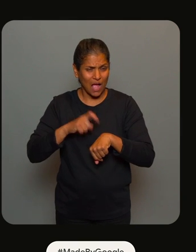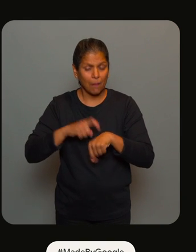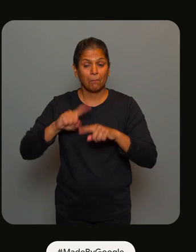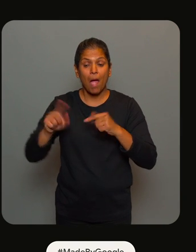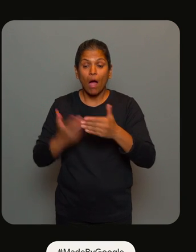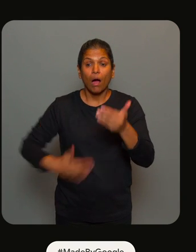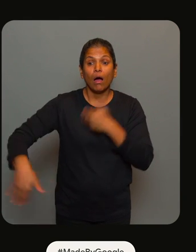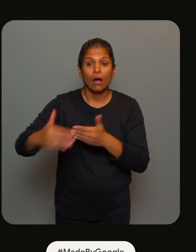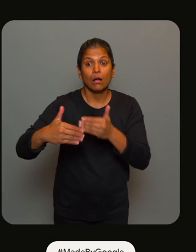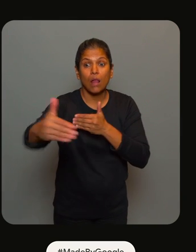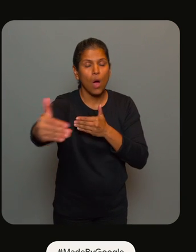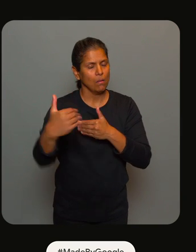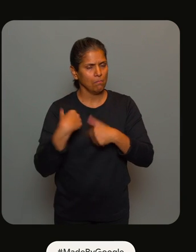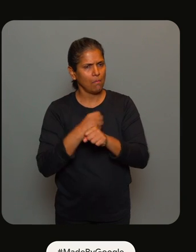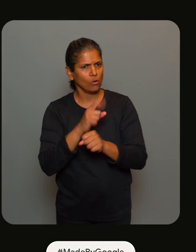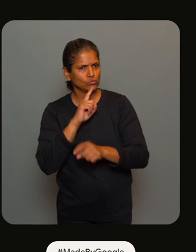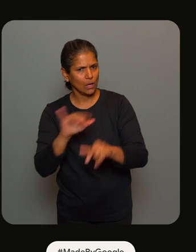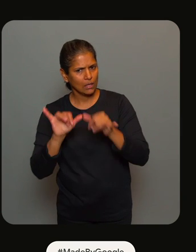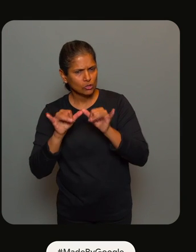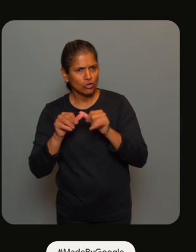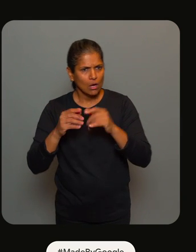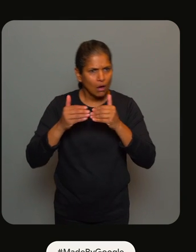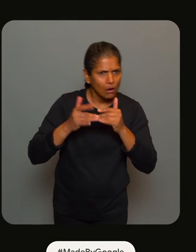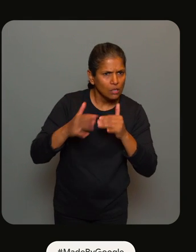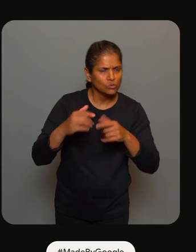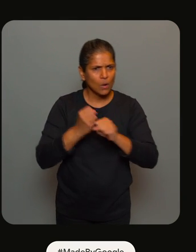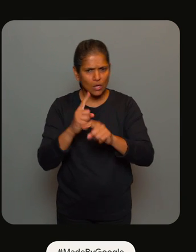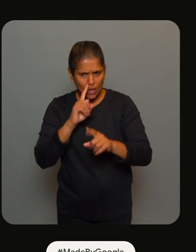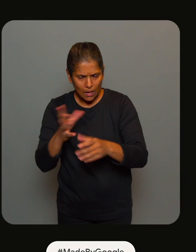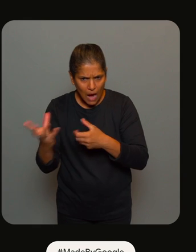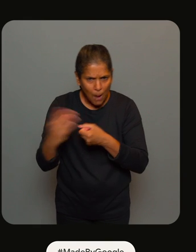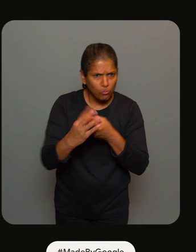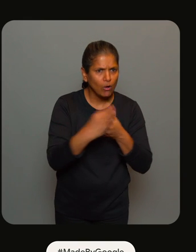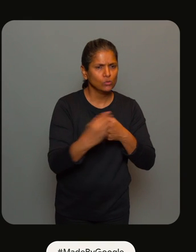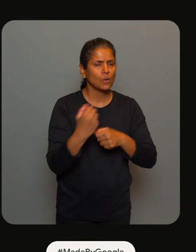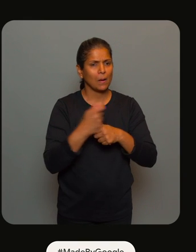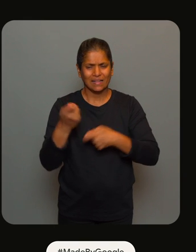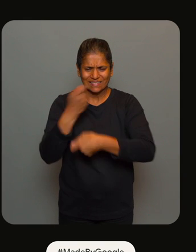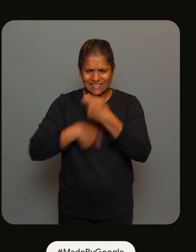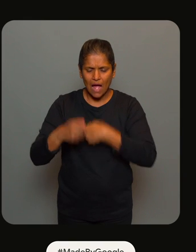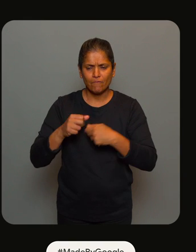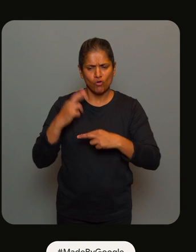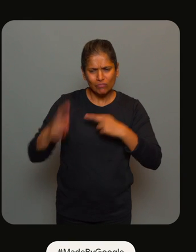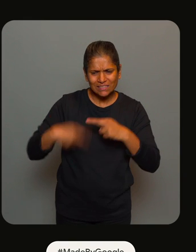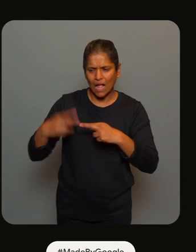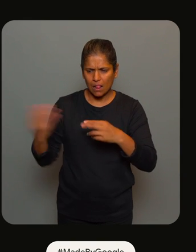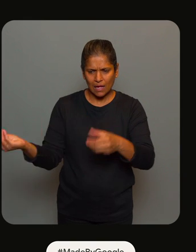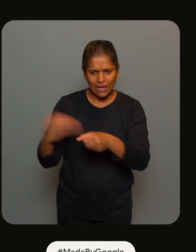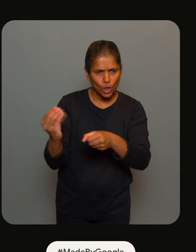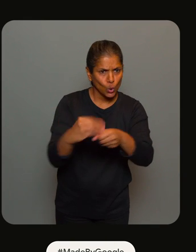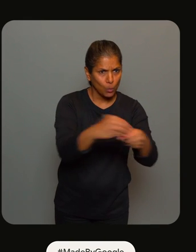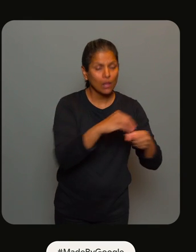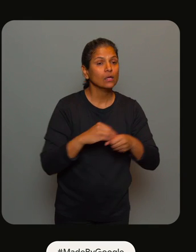new ways to incorporate recycled metals, plastics, glass, and fabrics.